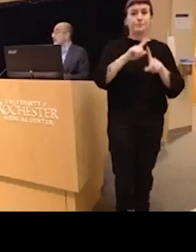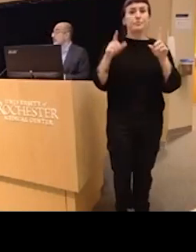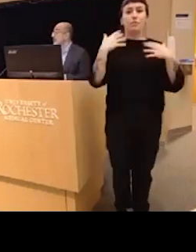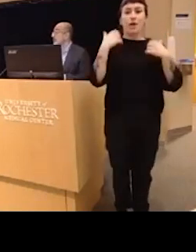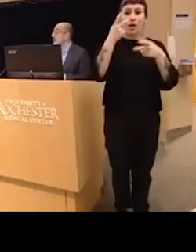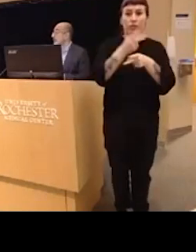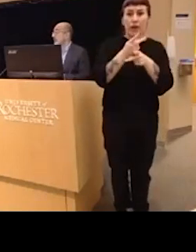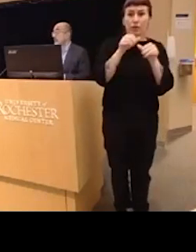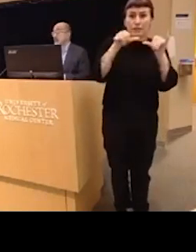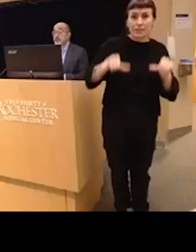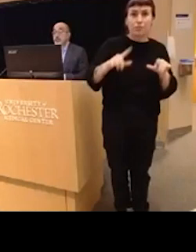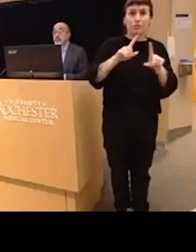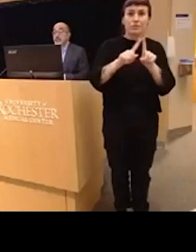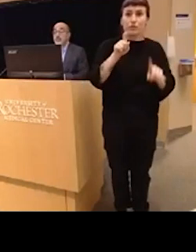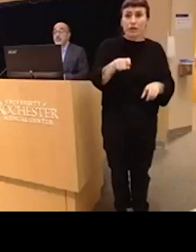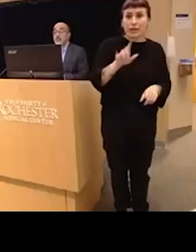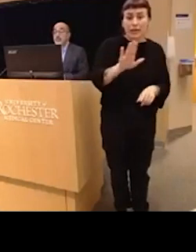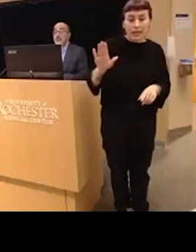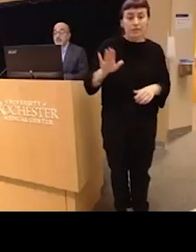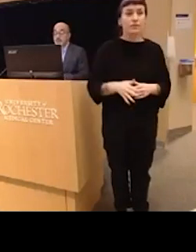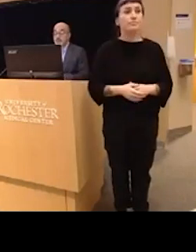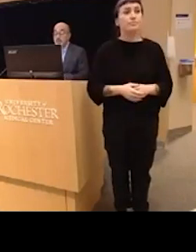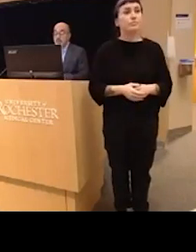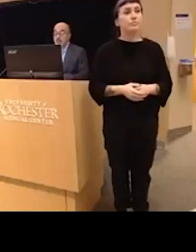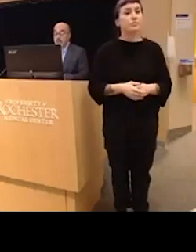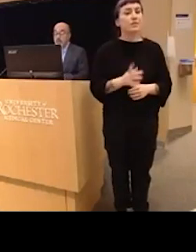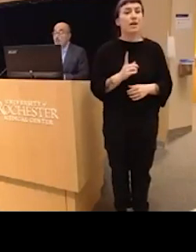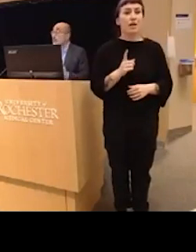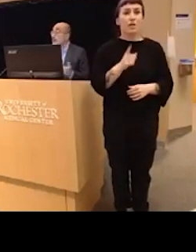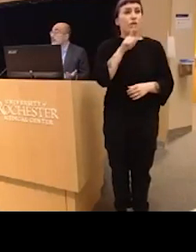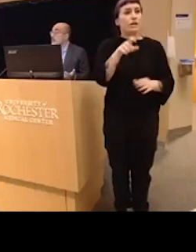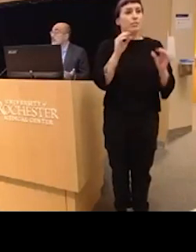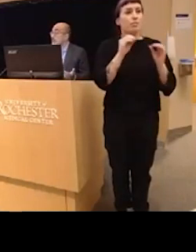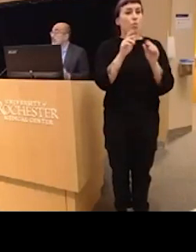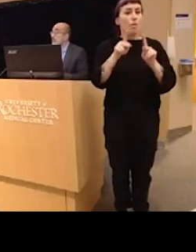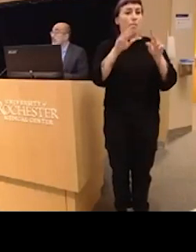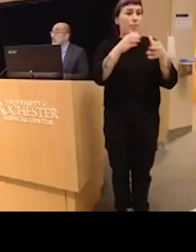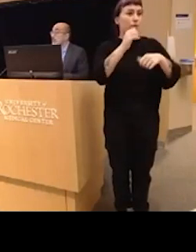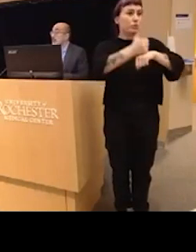with different needs and uh they really uh need to uh have more of a population based care approach